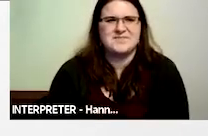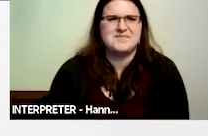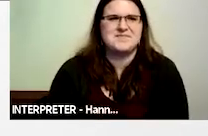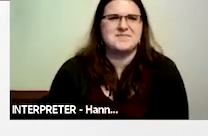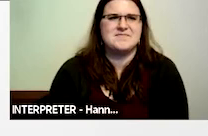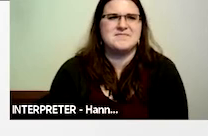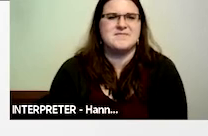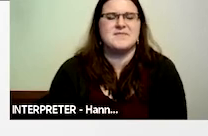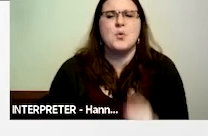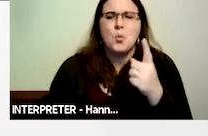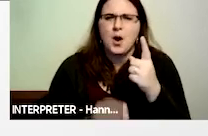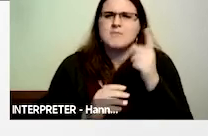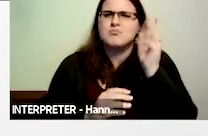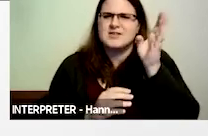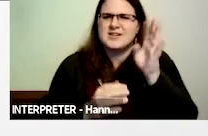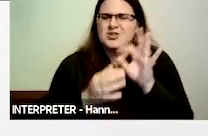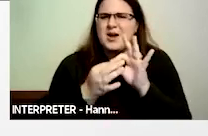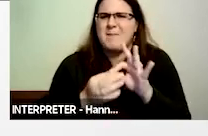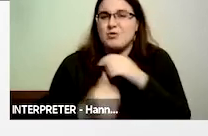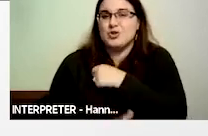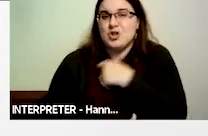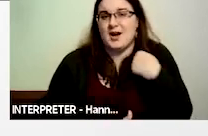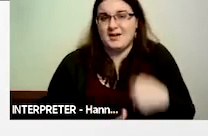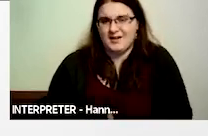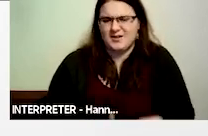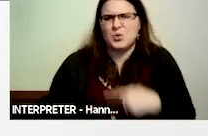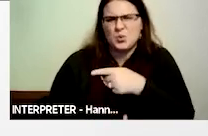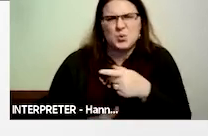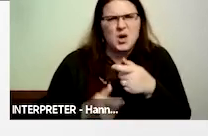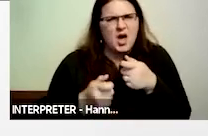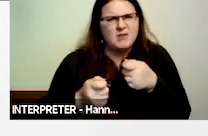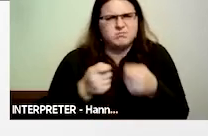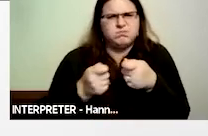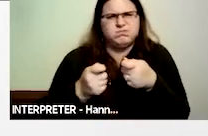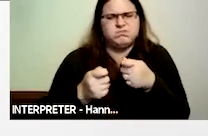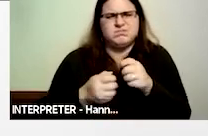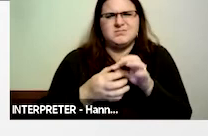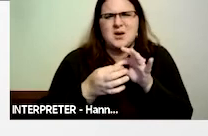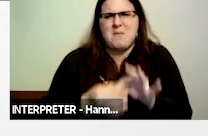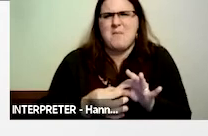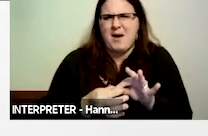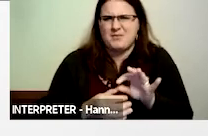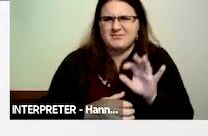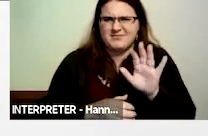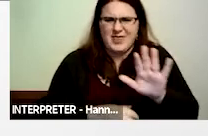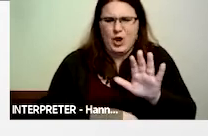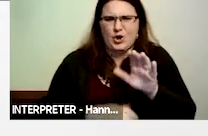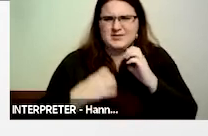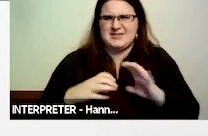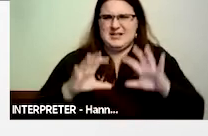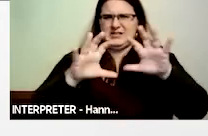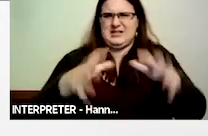China and the control they have and over the US citizenry about information and access to things.